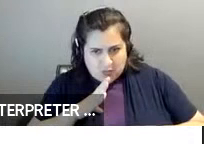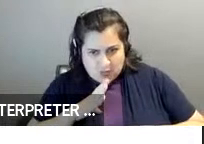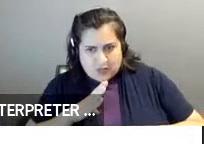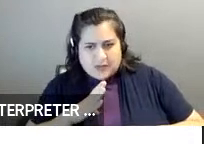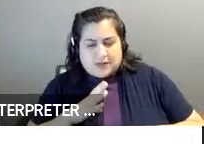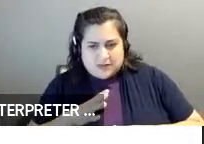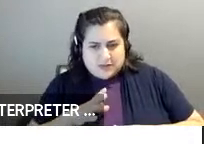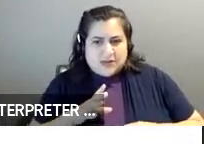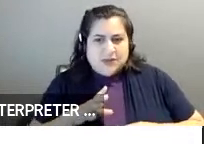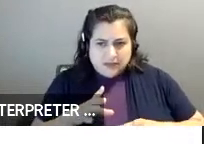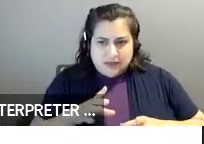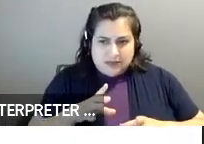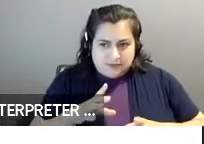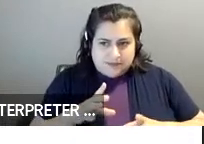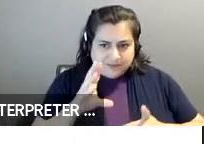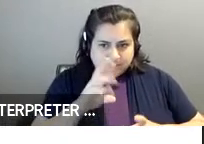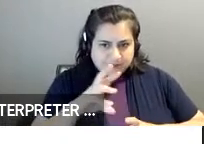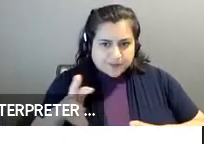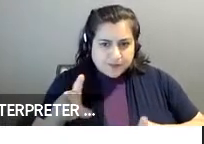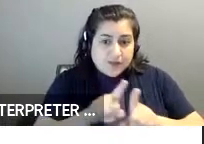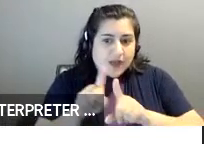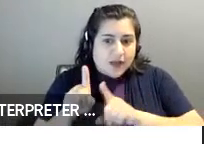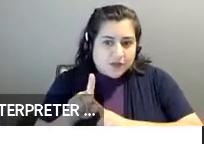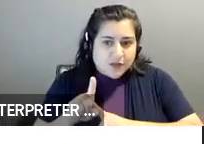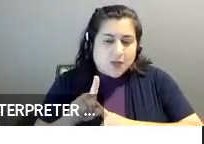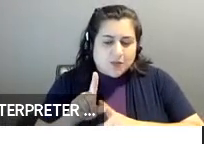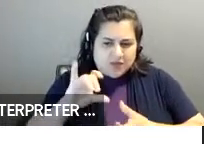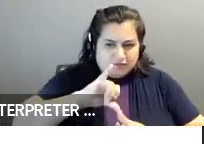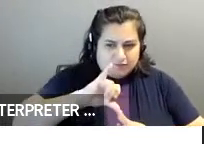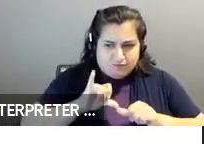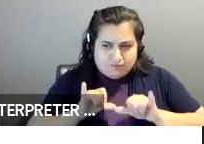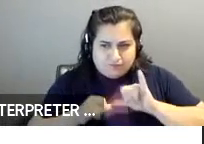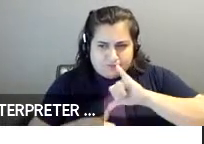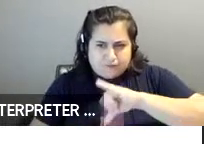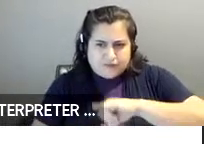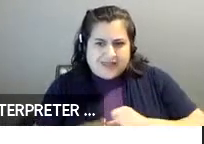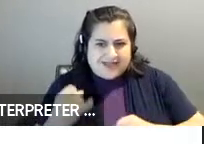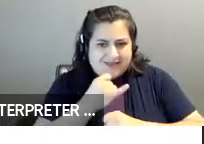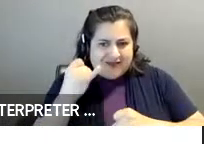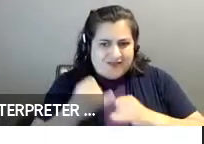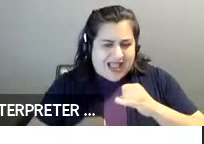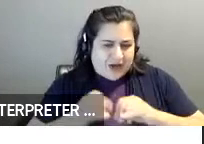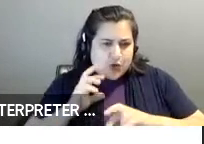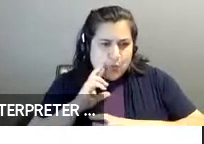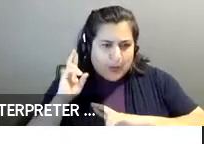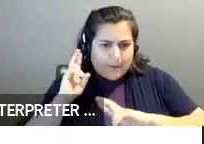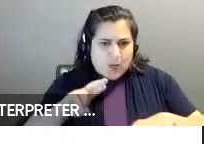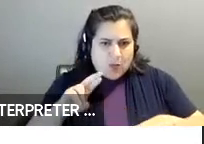project that was developed in 2010, and so both links are available here.